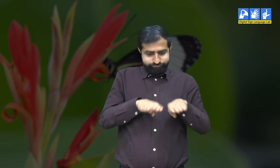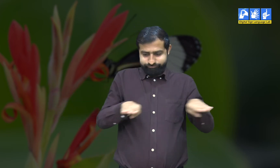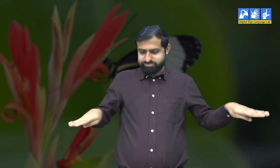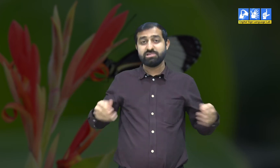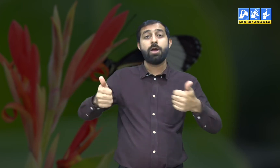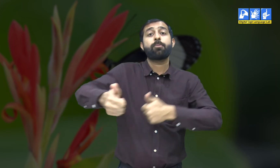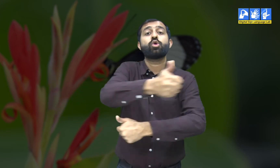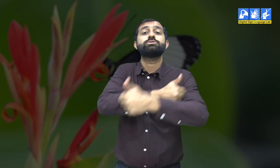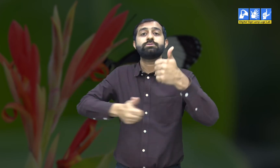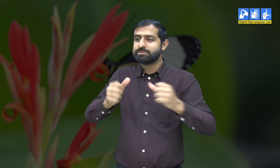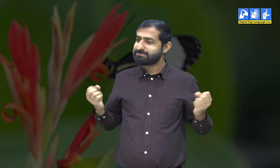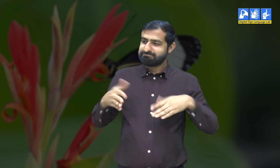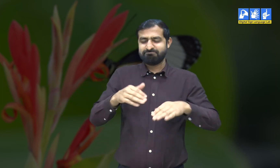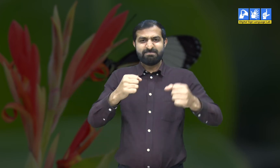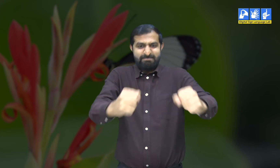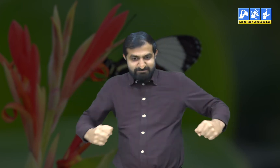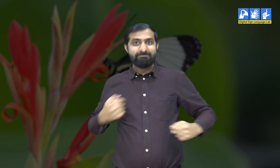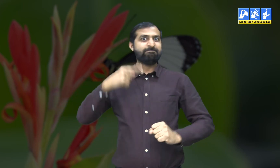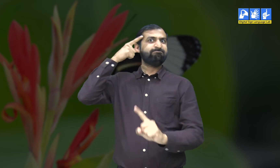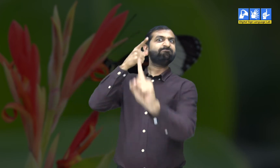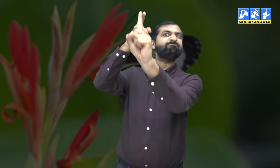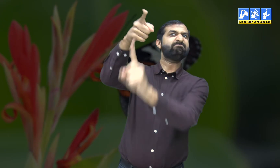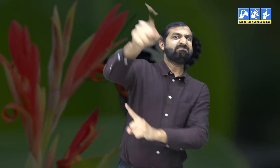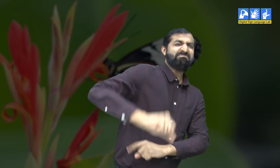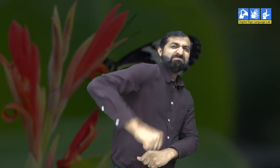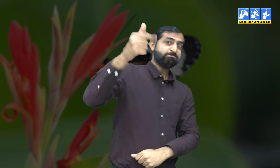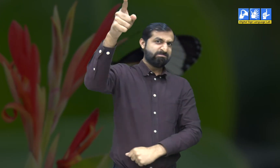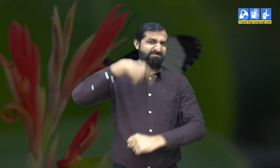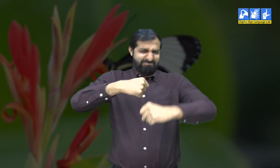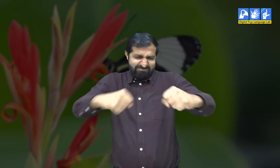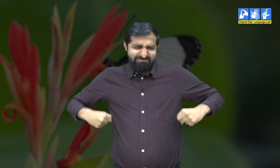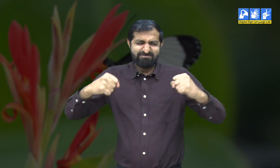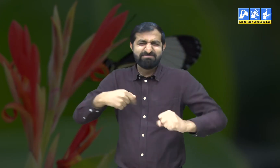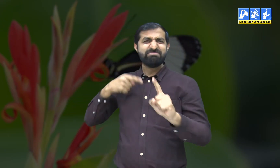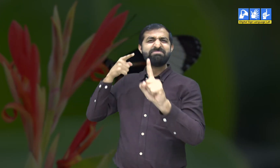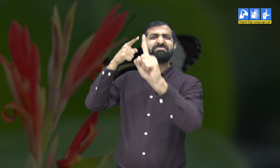He was not interested in winning for winning's sake or winning to get a prize.